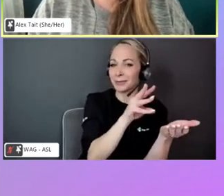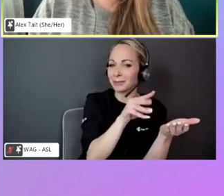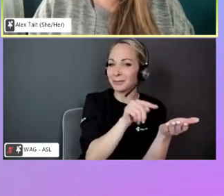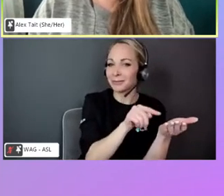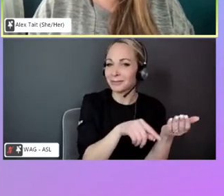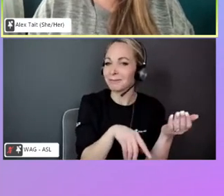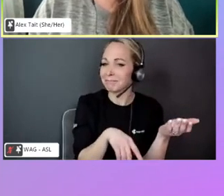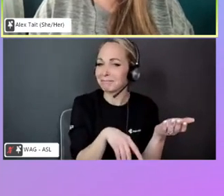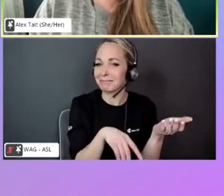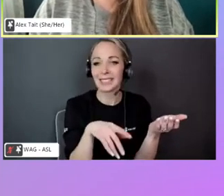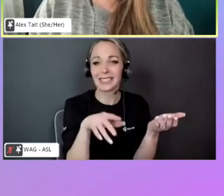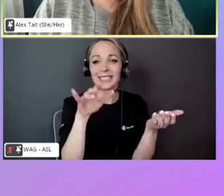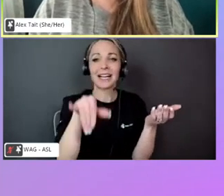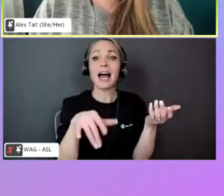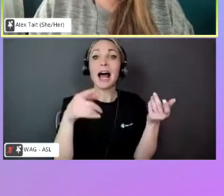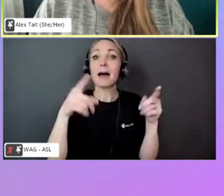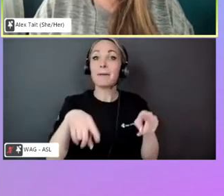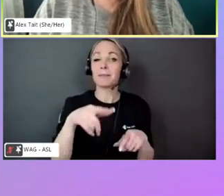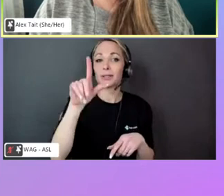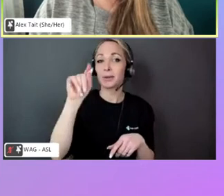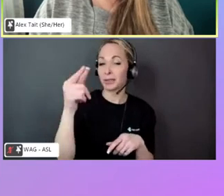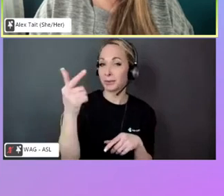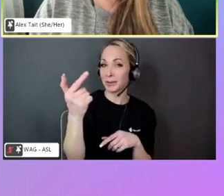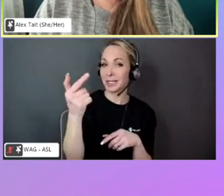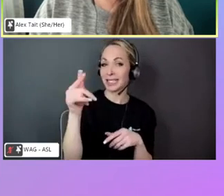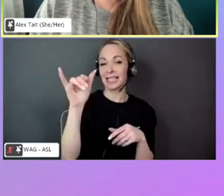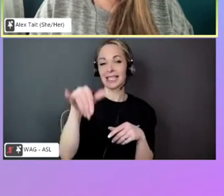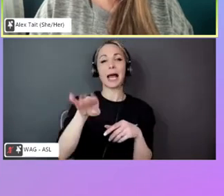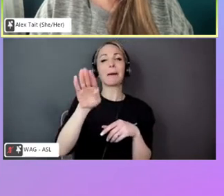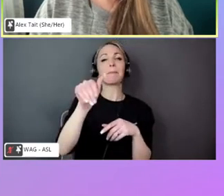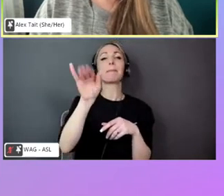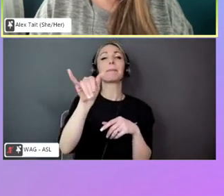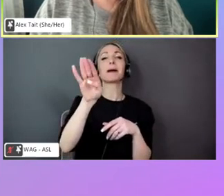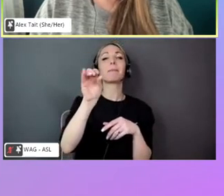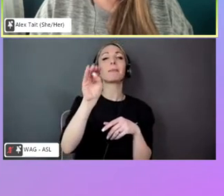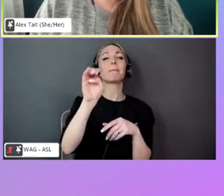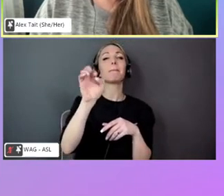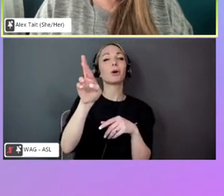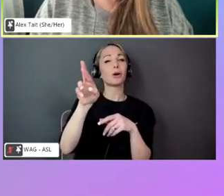wealthier than the average 35 year old.